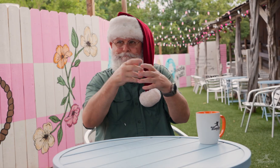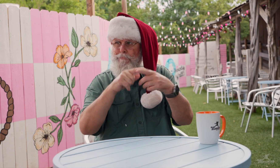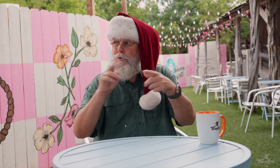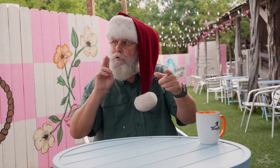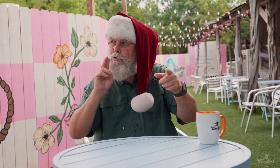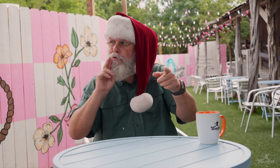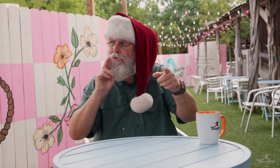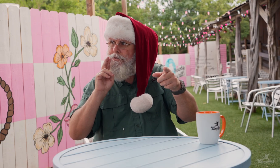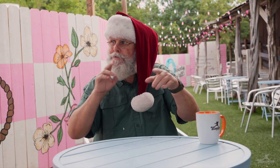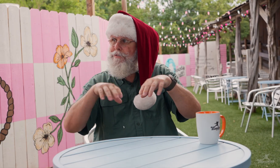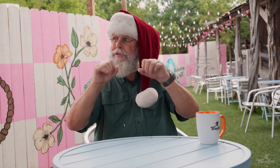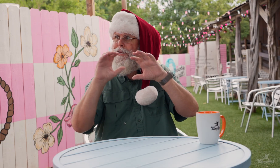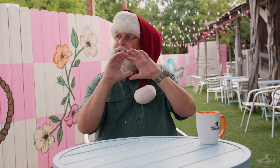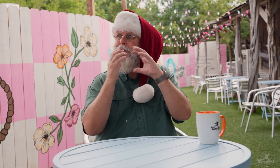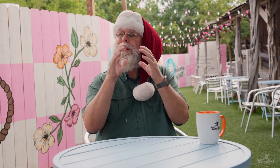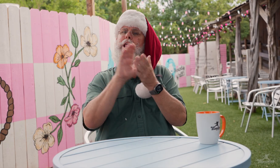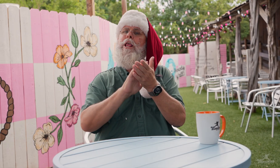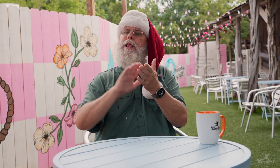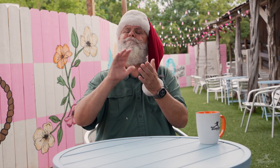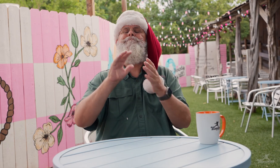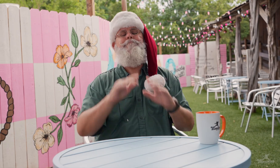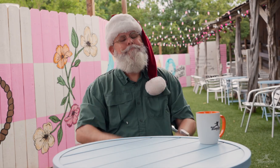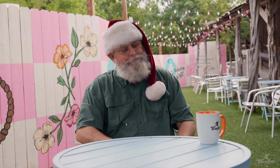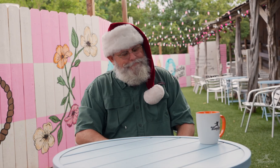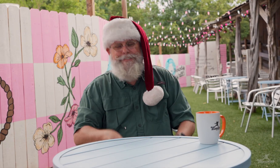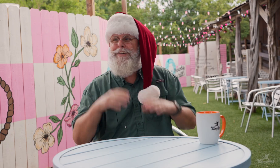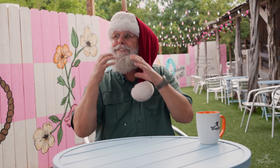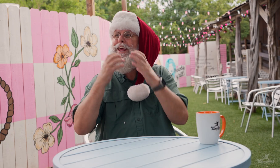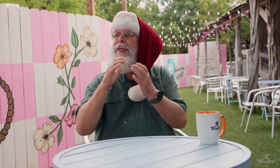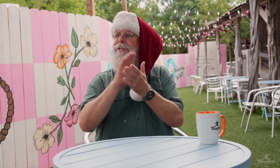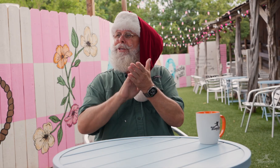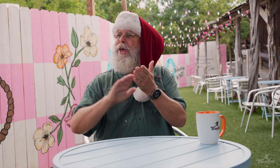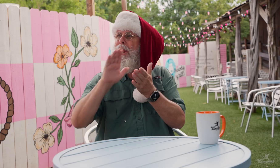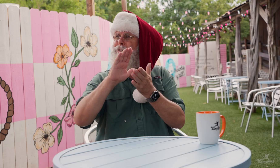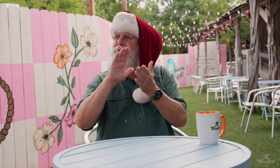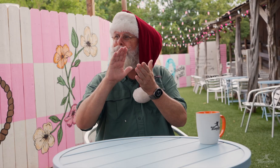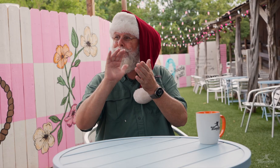This was in Houston, a "Santa College" of sorts